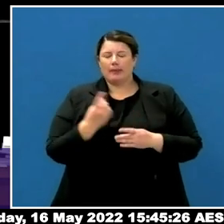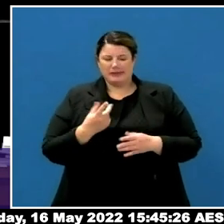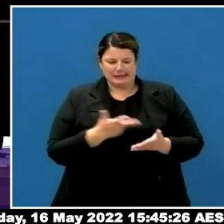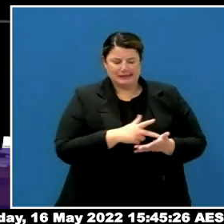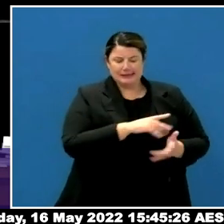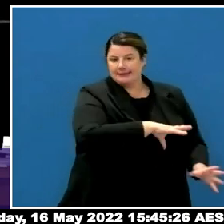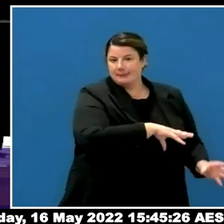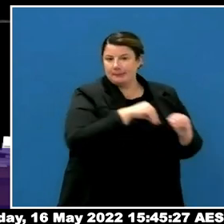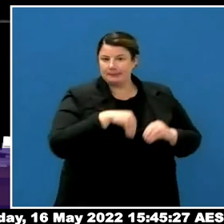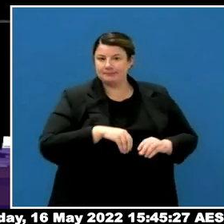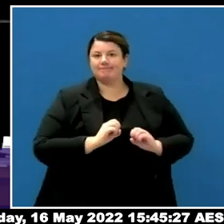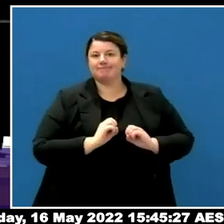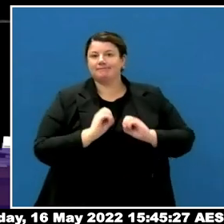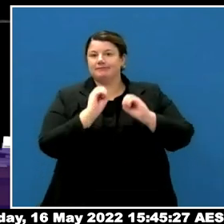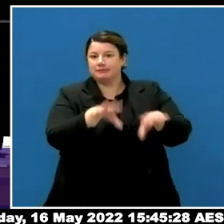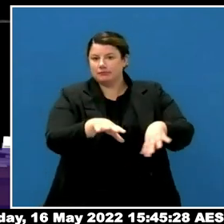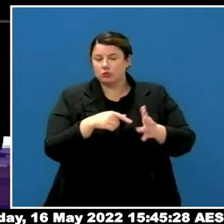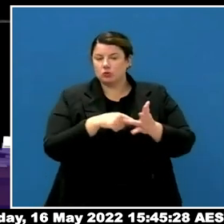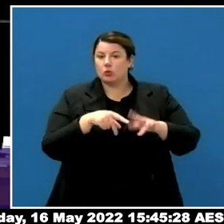Station because he was standing in the middle of Luxford Road.